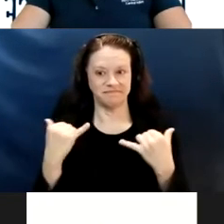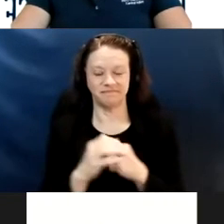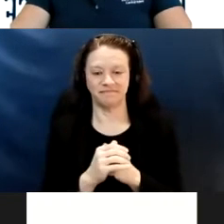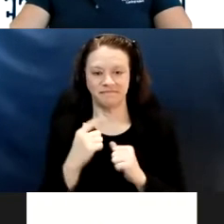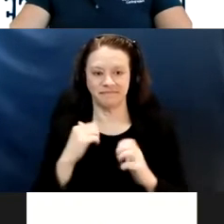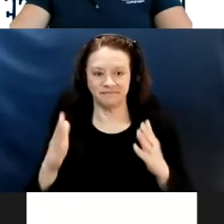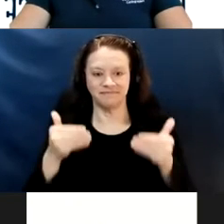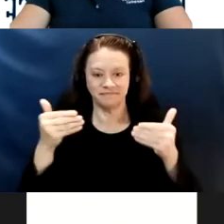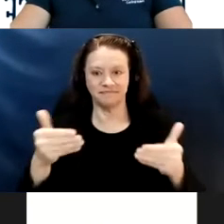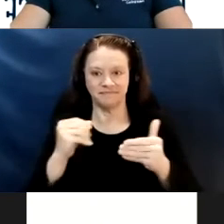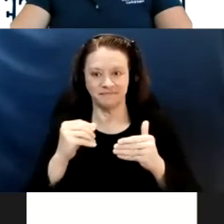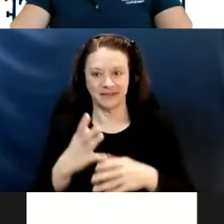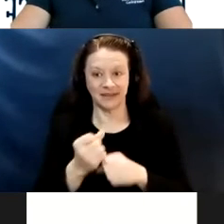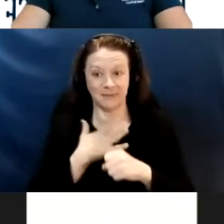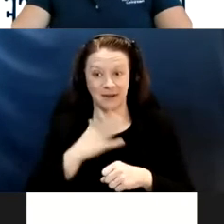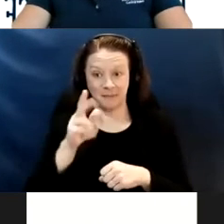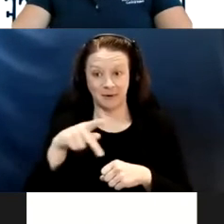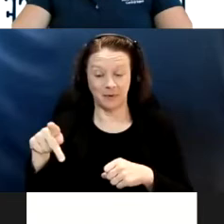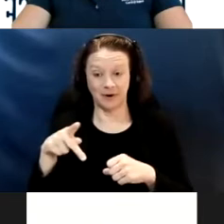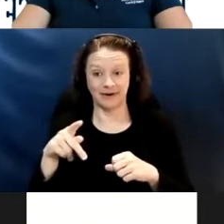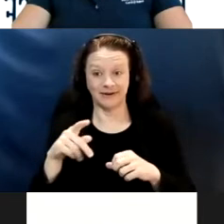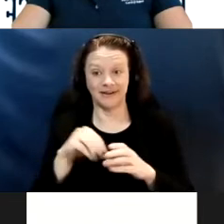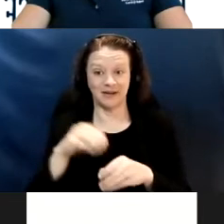and get my PowerPoint in presentations view.